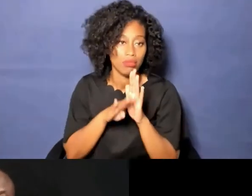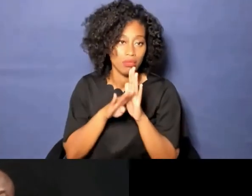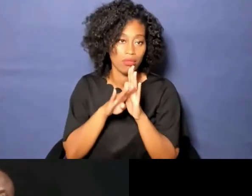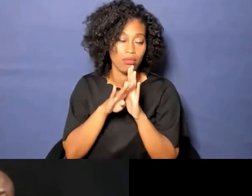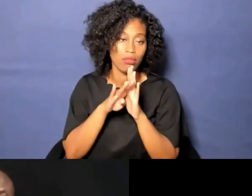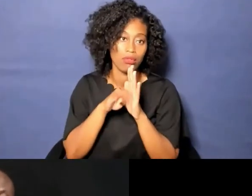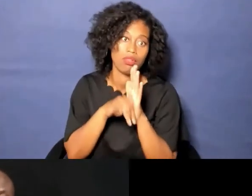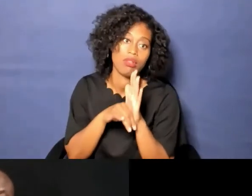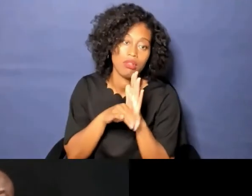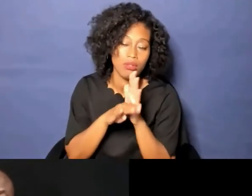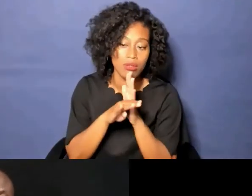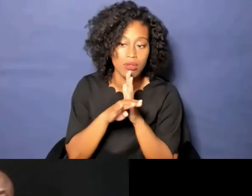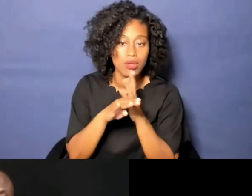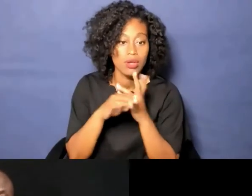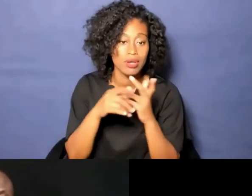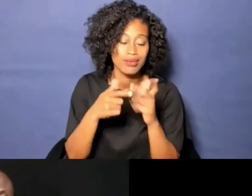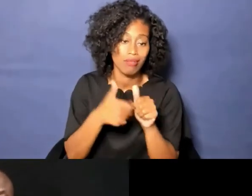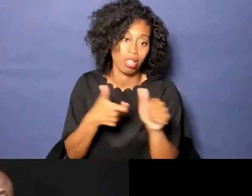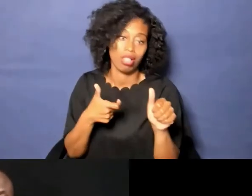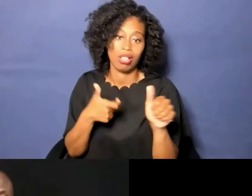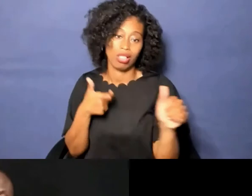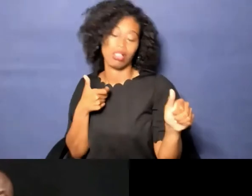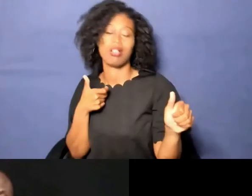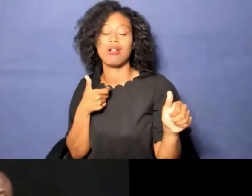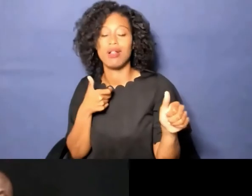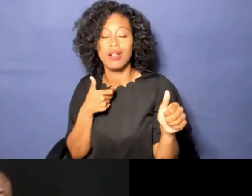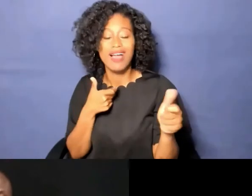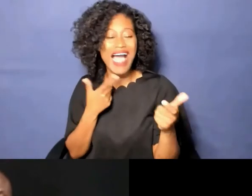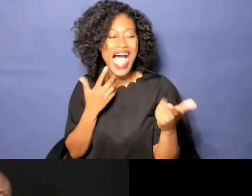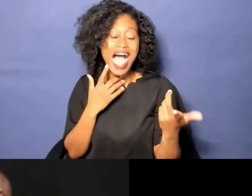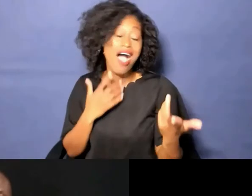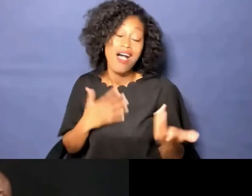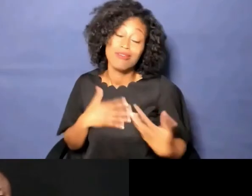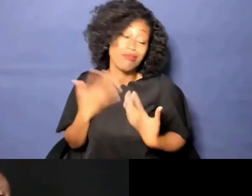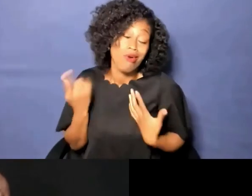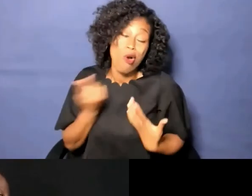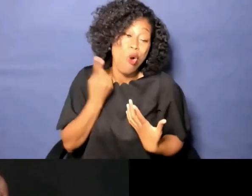So, I don't know, I think it's always been obvious, I think I see it all,